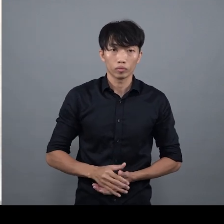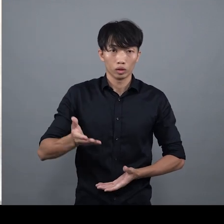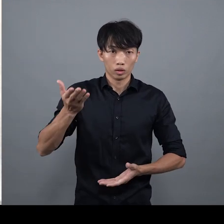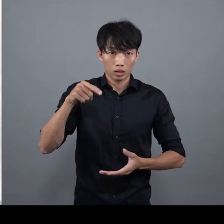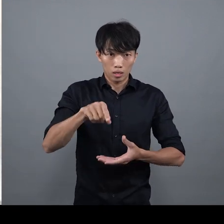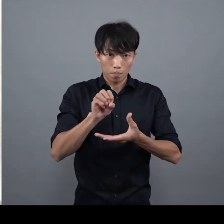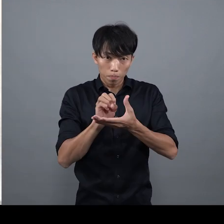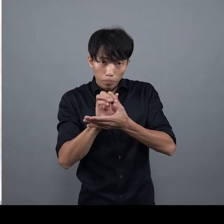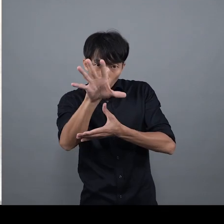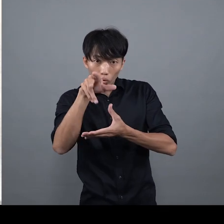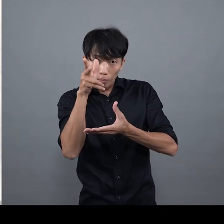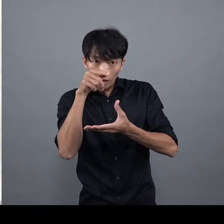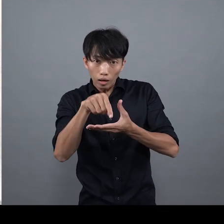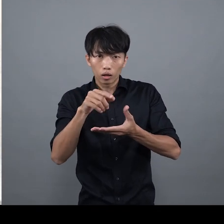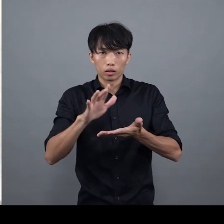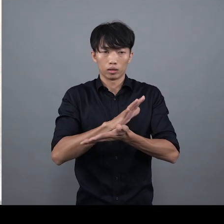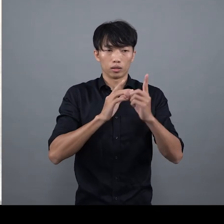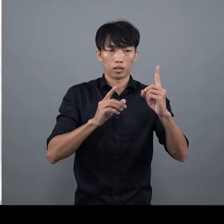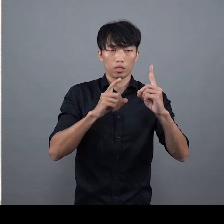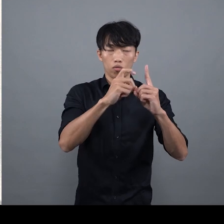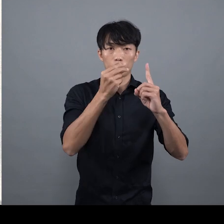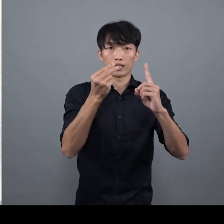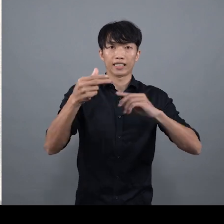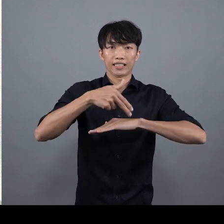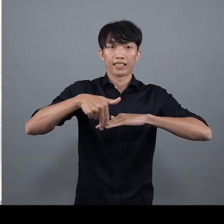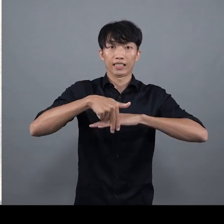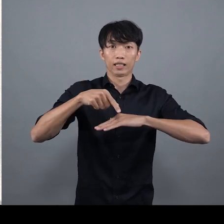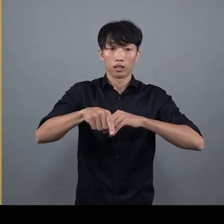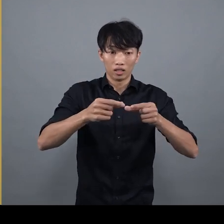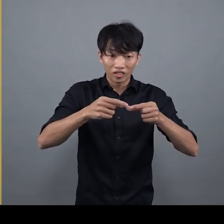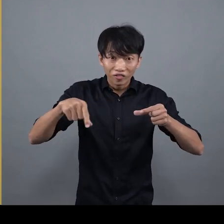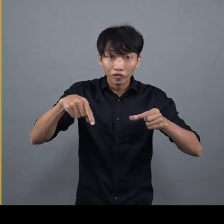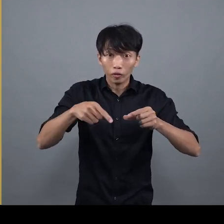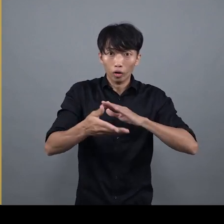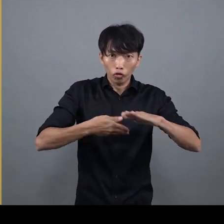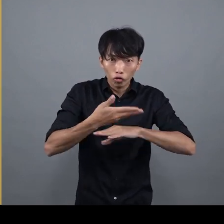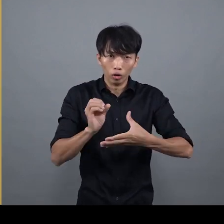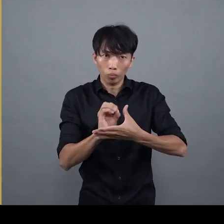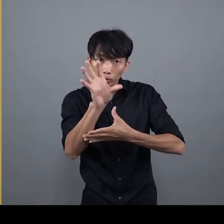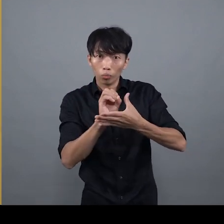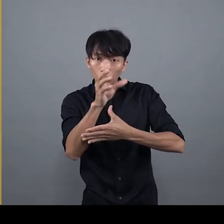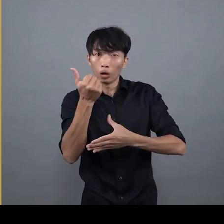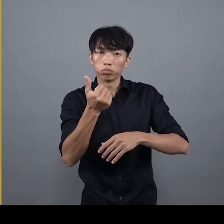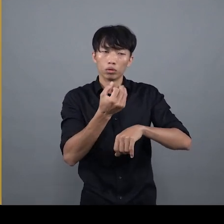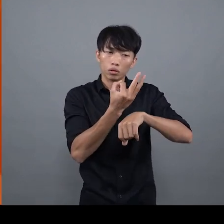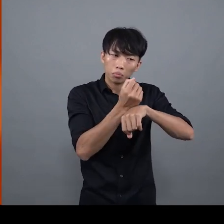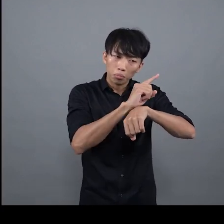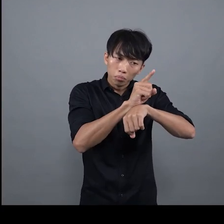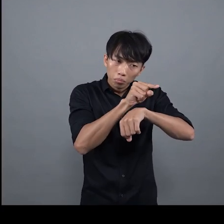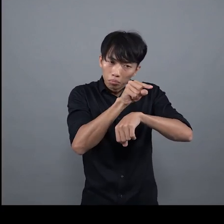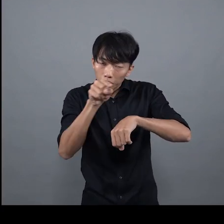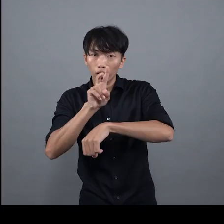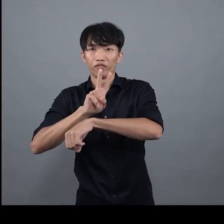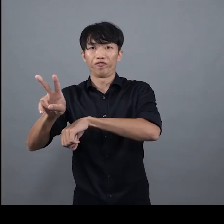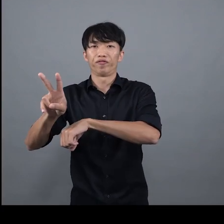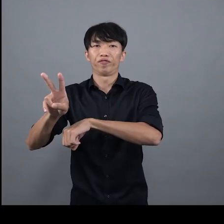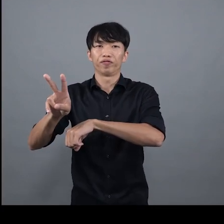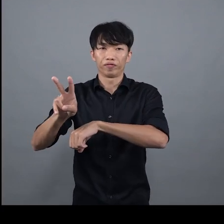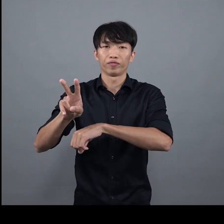Our movie viewer was designed around 1977 The film can be played on a loop for thirty seconds to two minutes